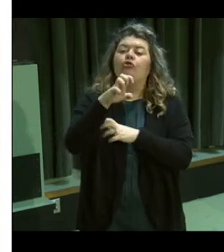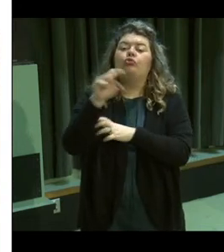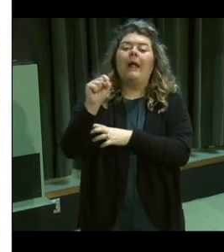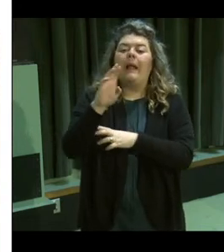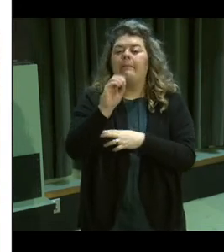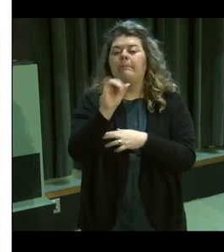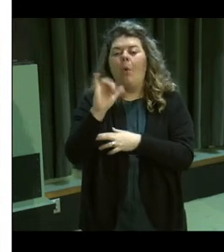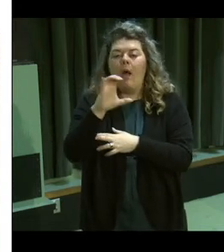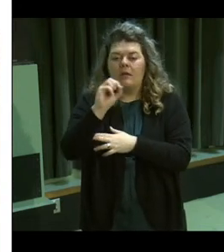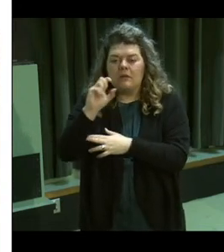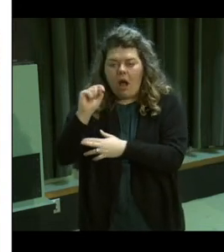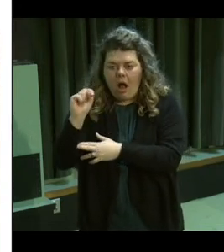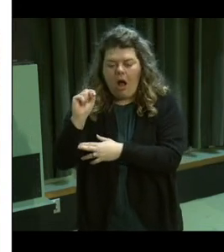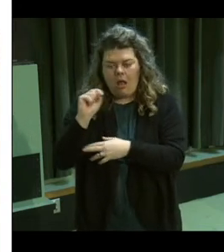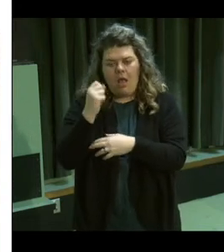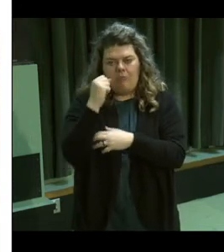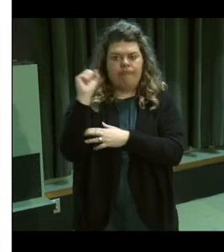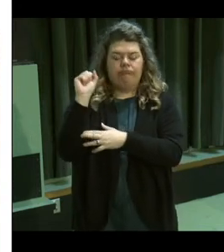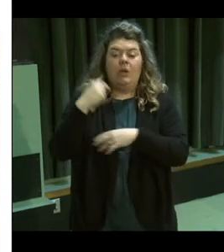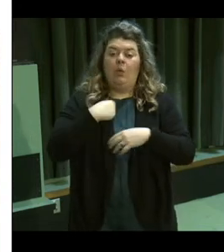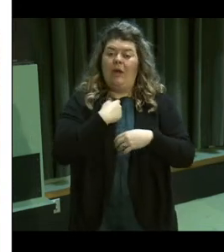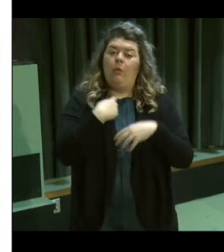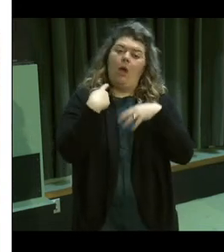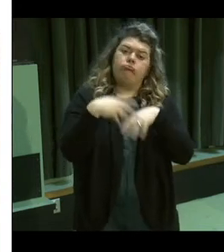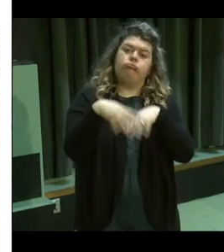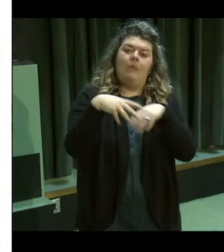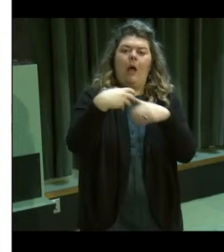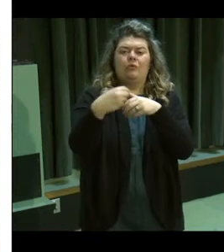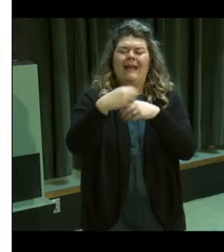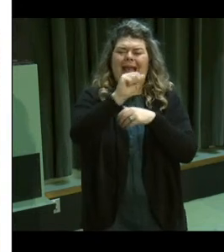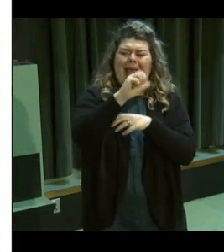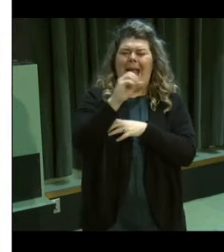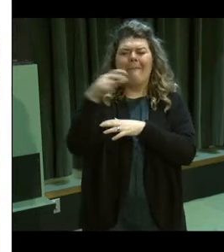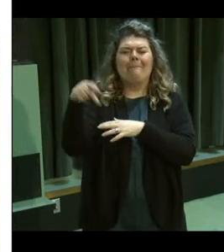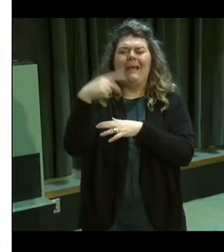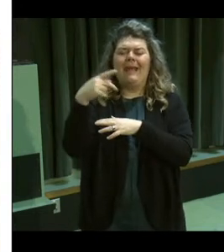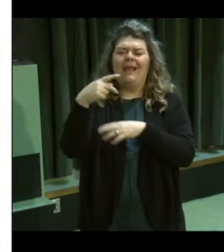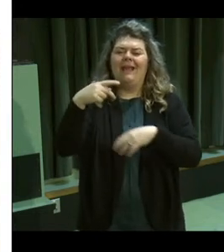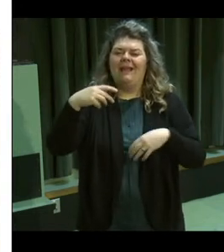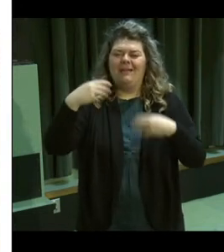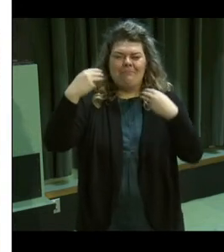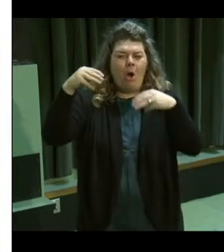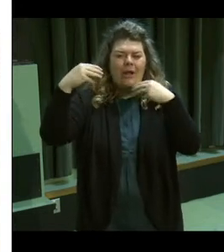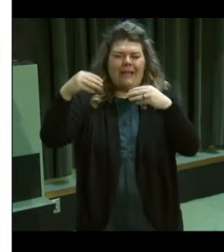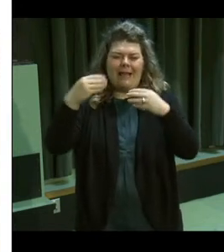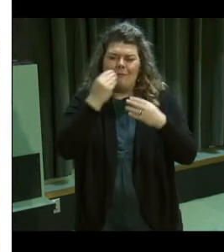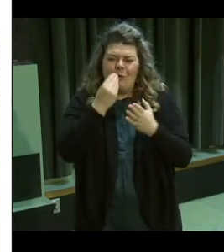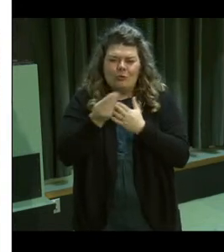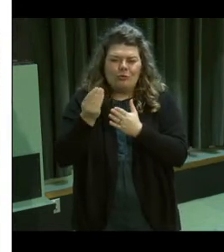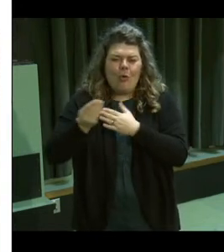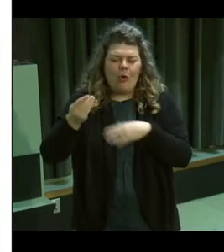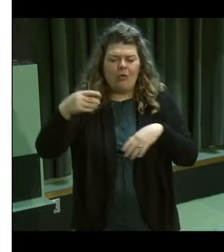we were, picketing outside this